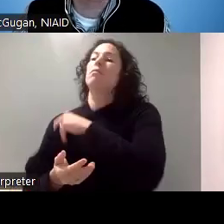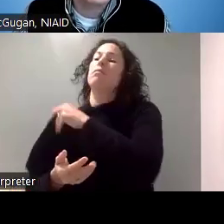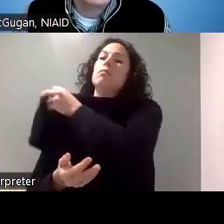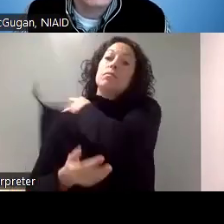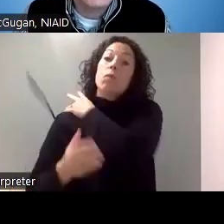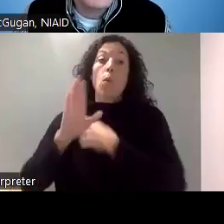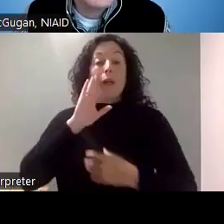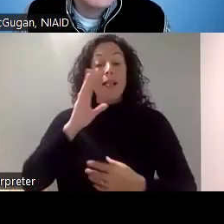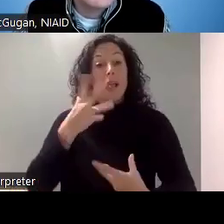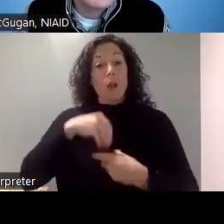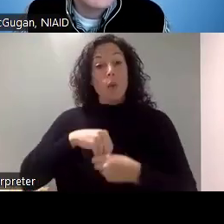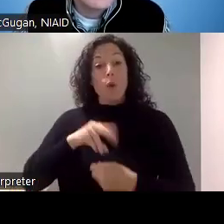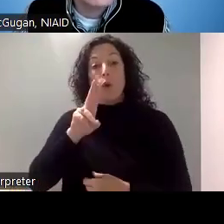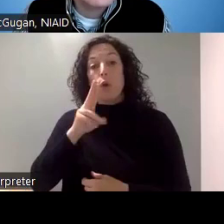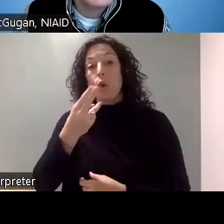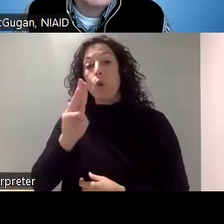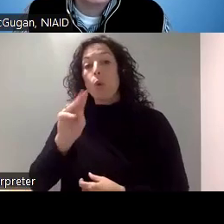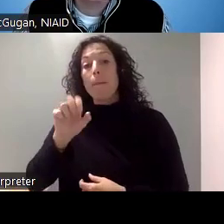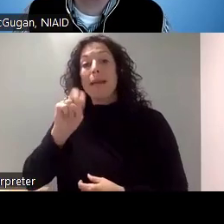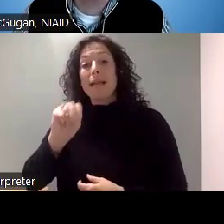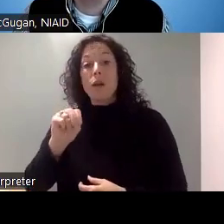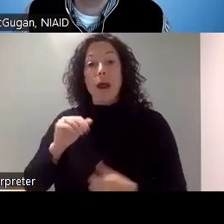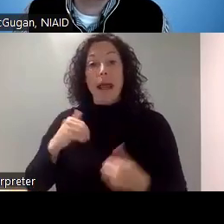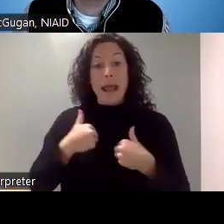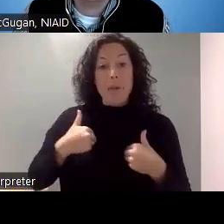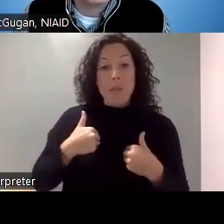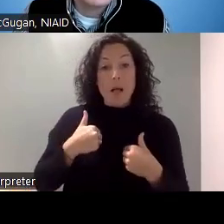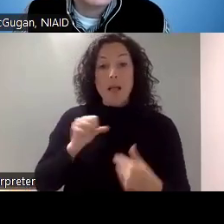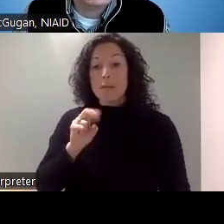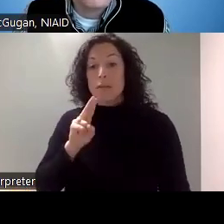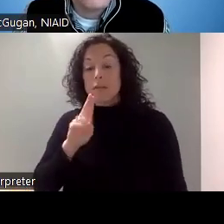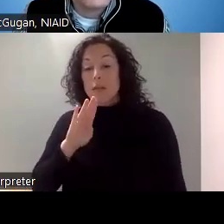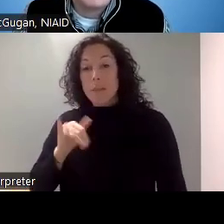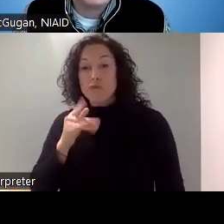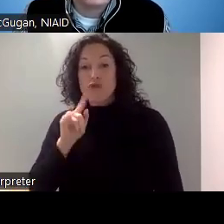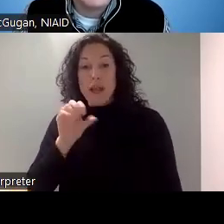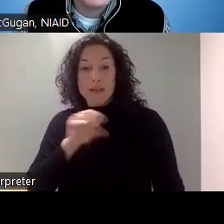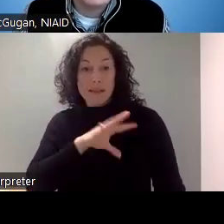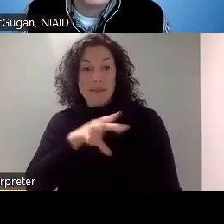or animal subjects at the site, if they're going to be really directly involved in the research,